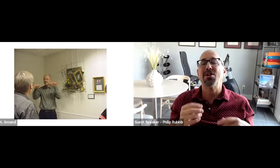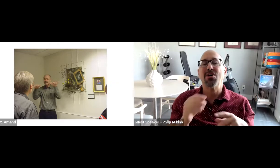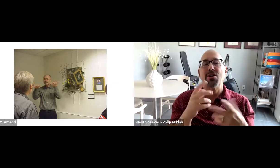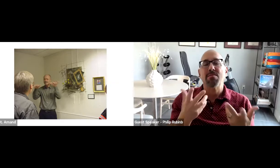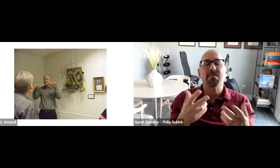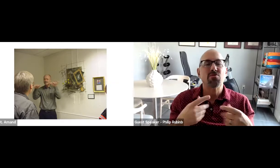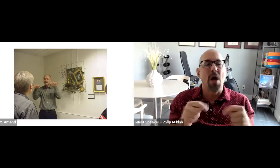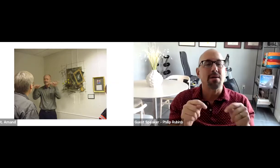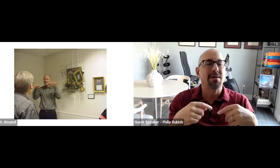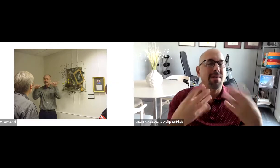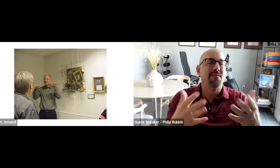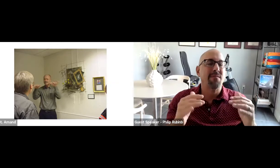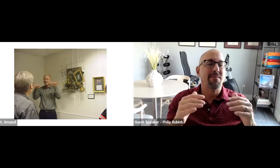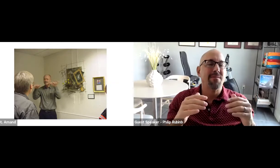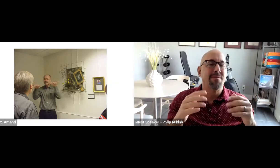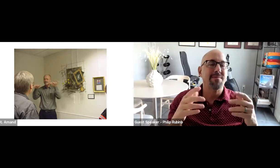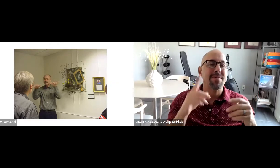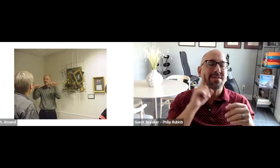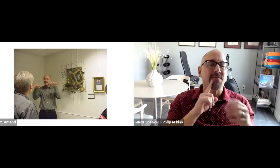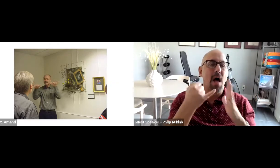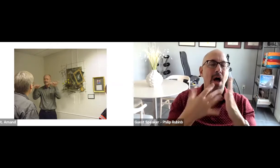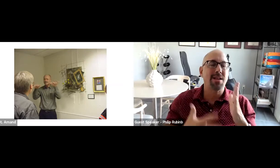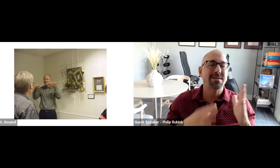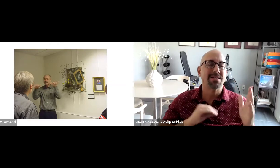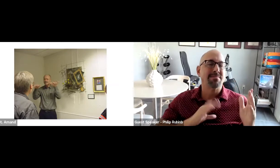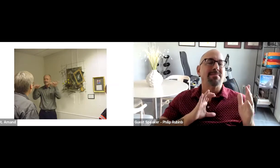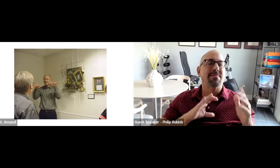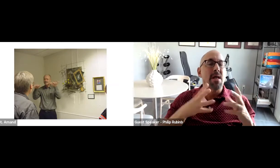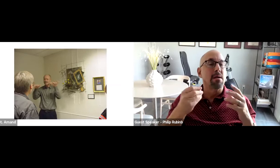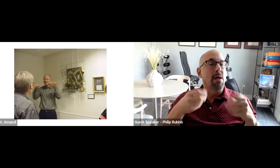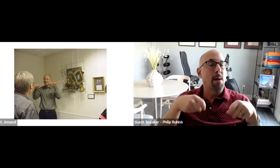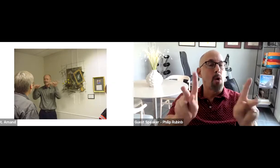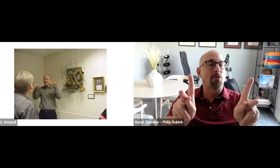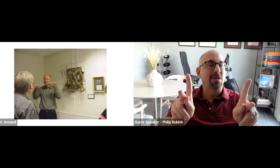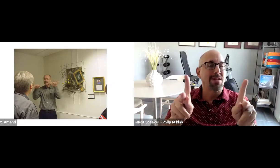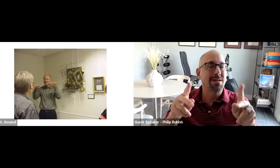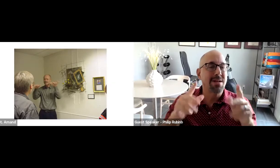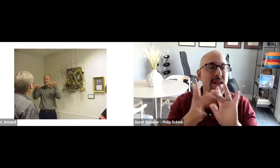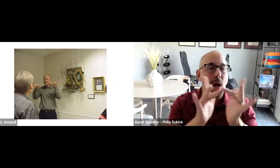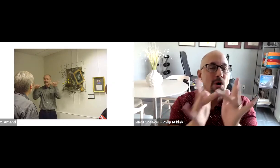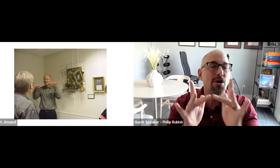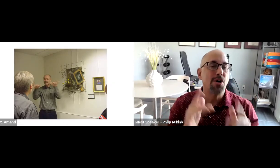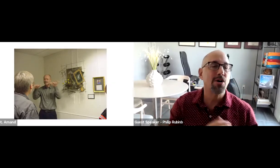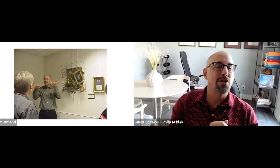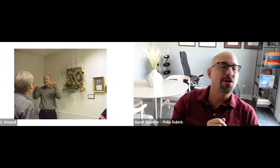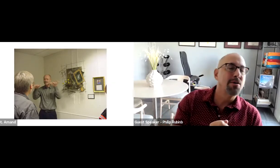and expose people to art. He tried to give Deaf artists a sense of pride